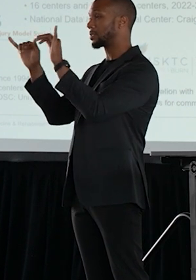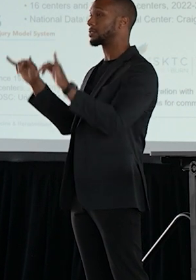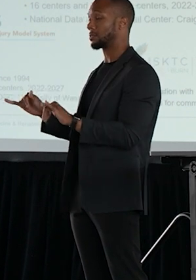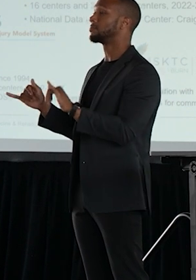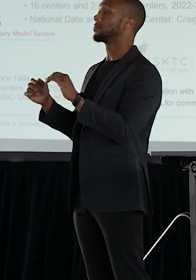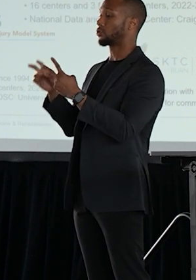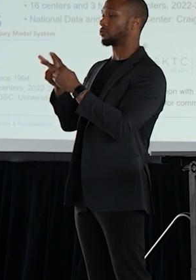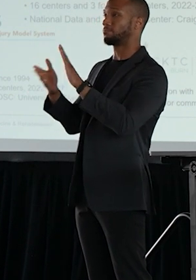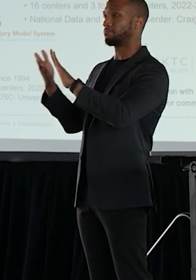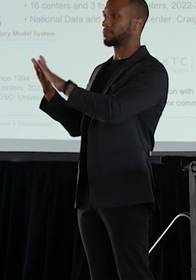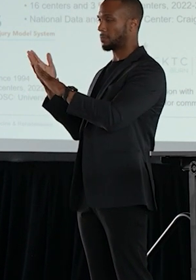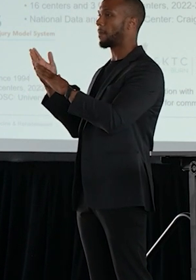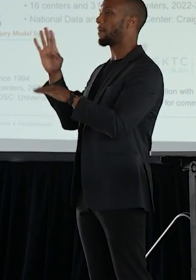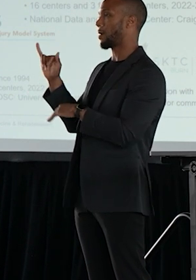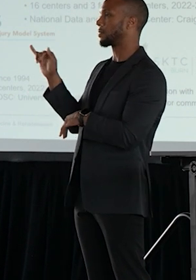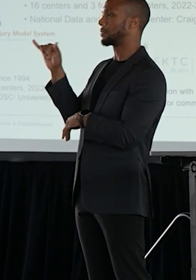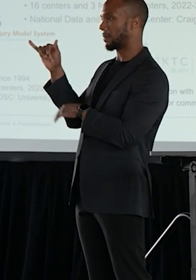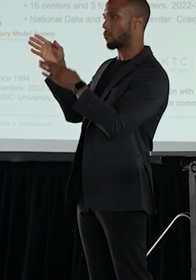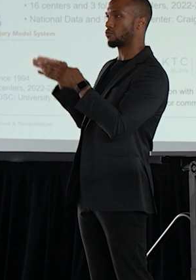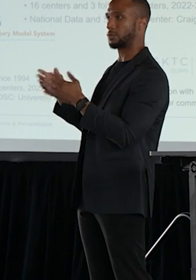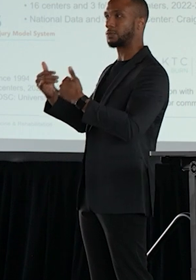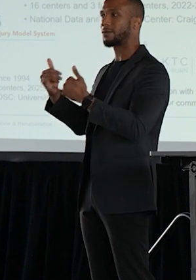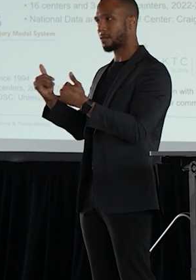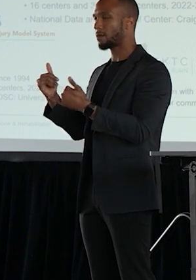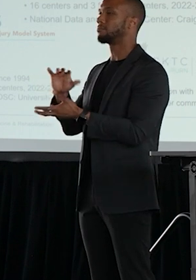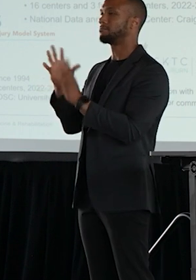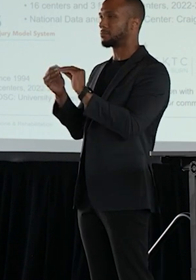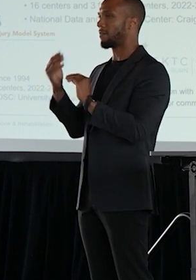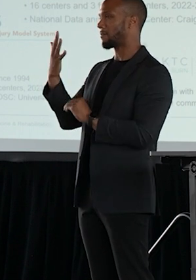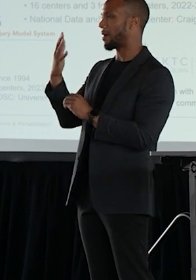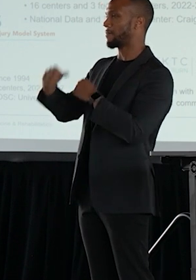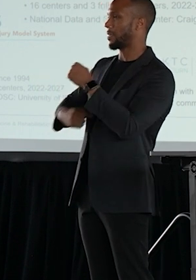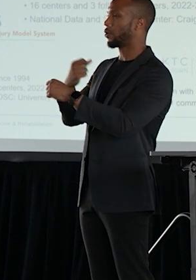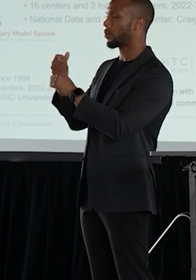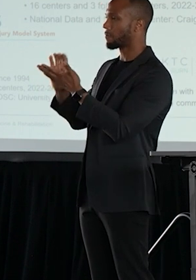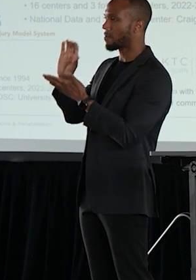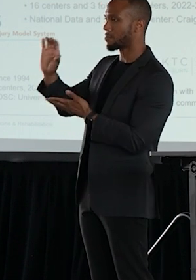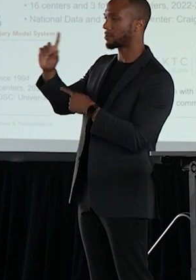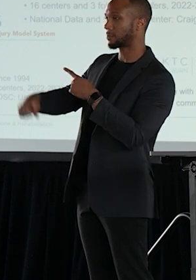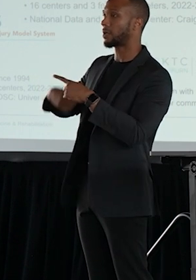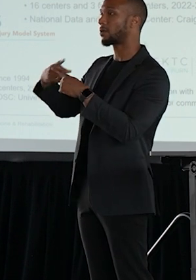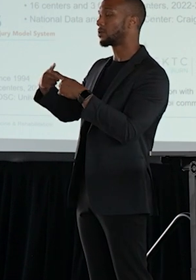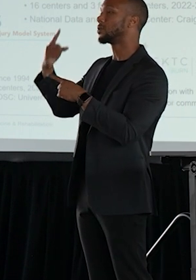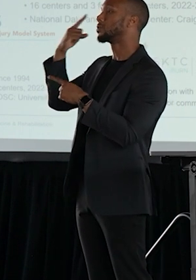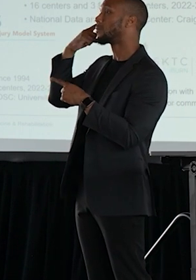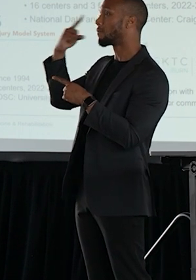mechanism, at least currently they are kind of five year funding cycle. So for the spinal engineer model system, the